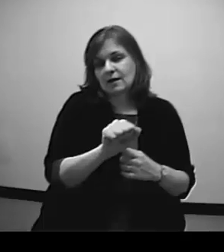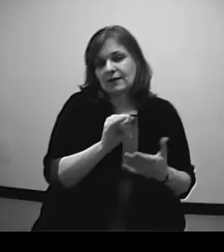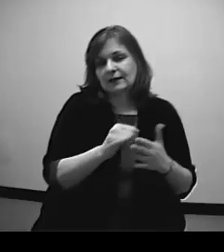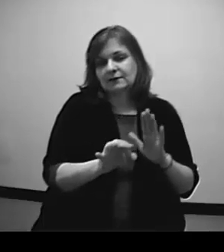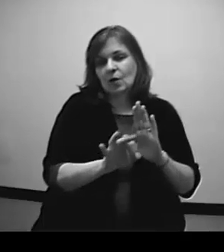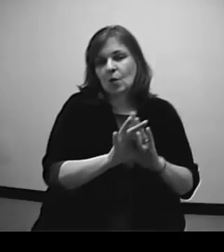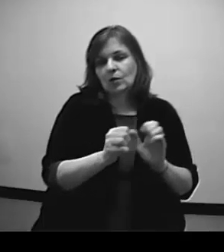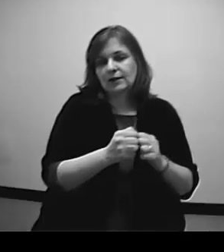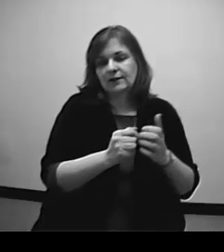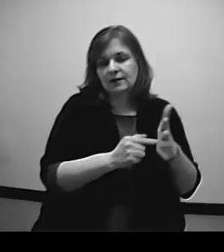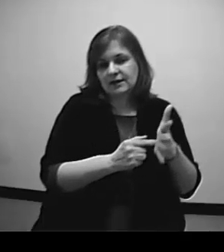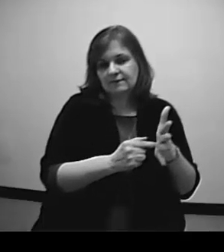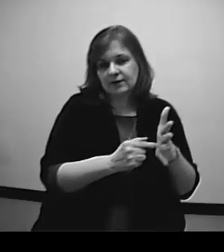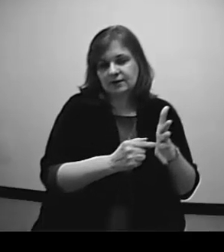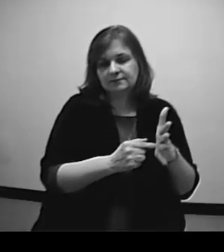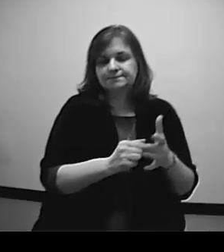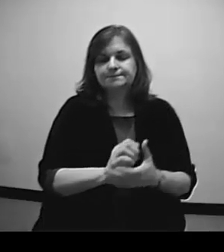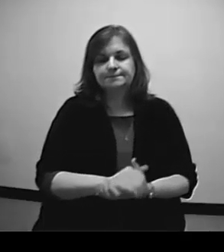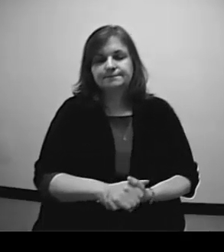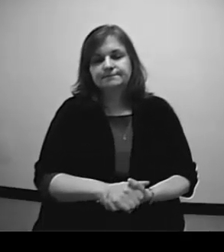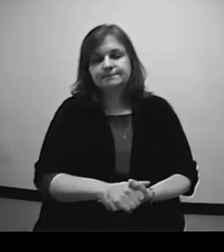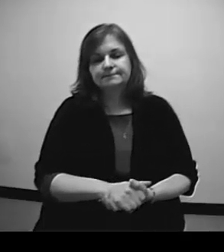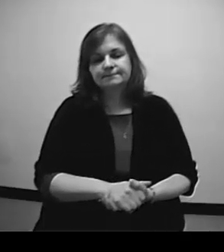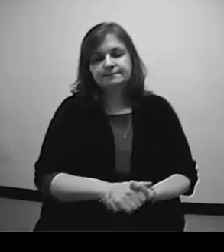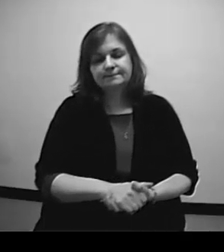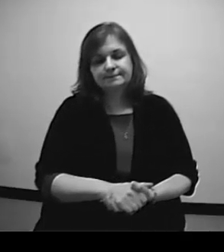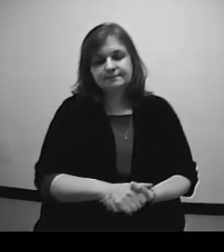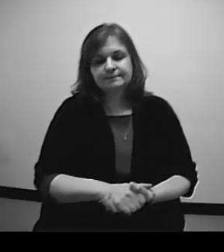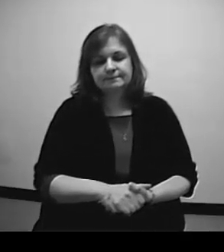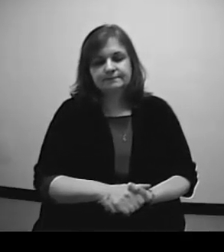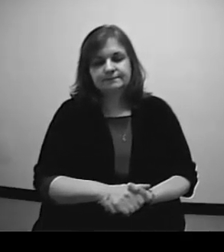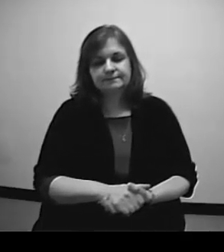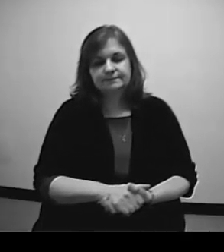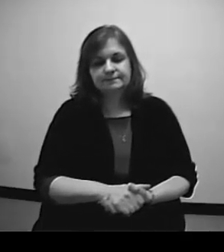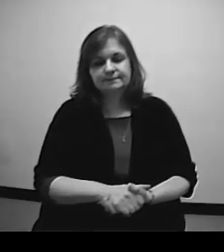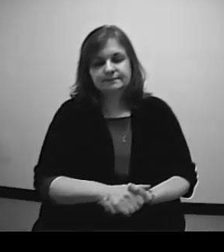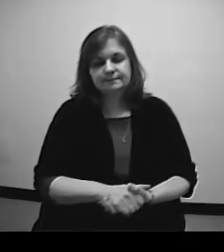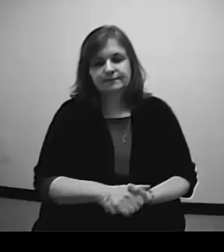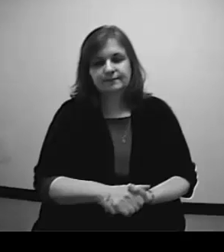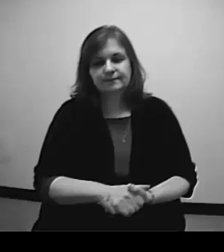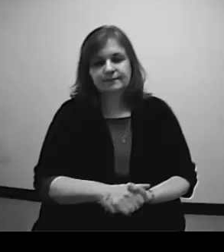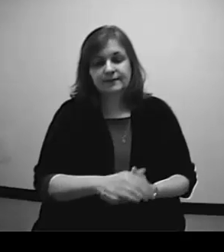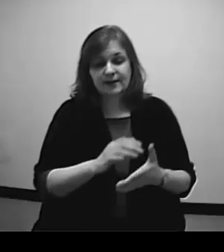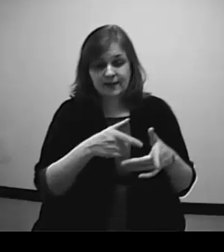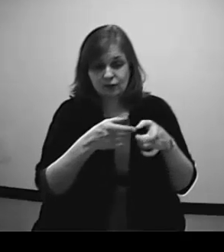as being a hole in our cells - or a hole in the leaves